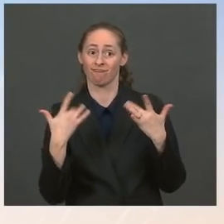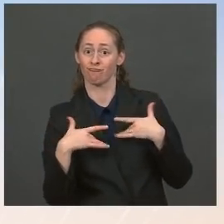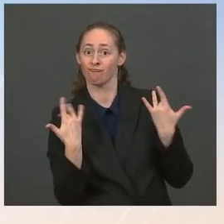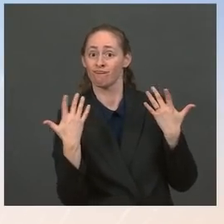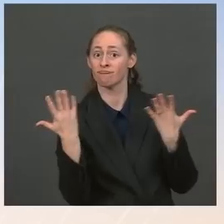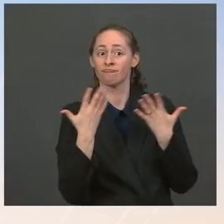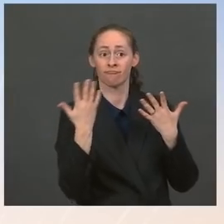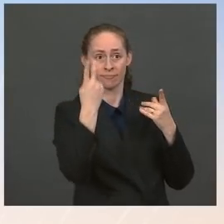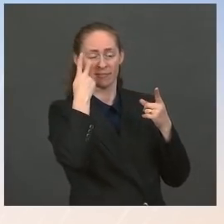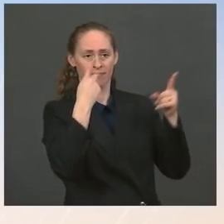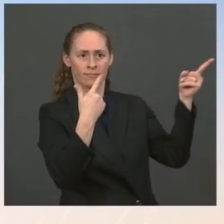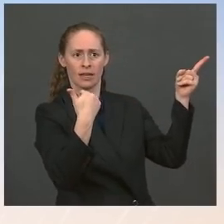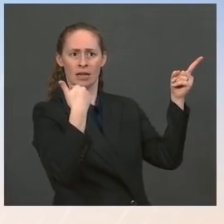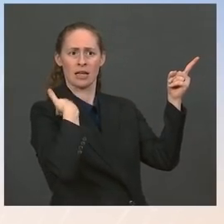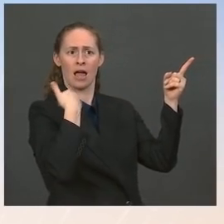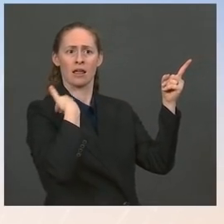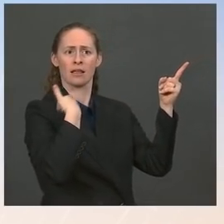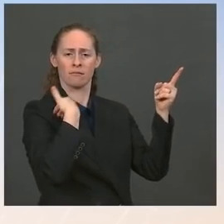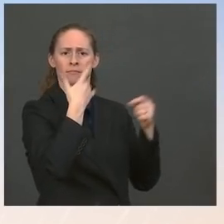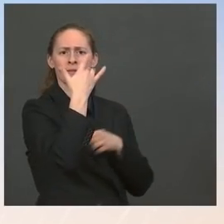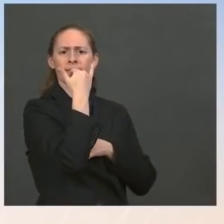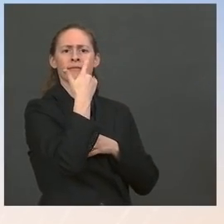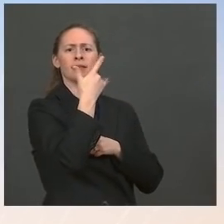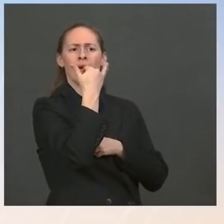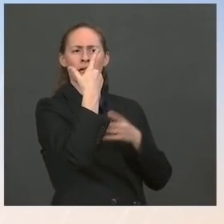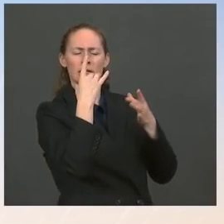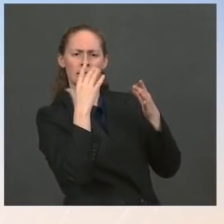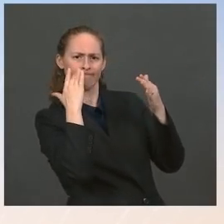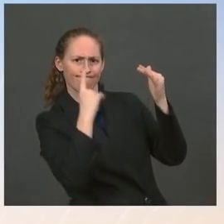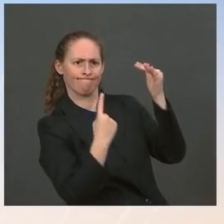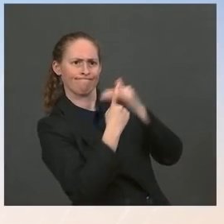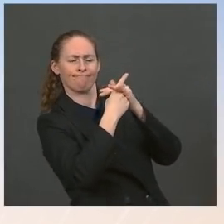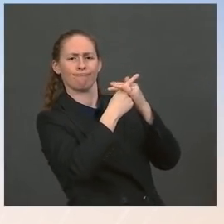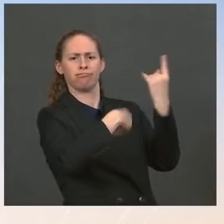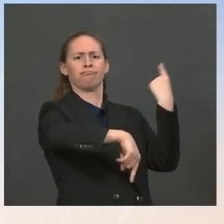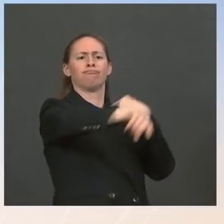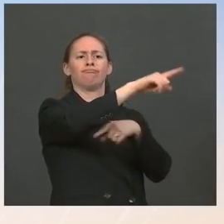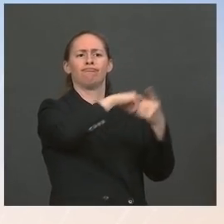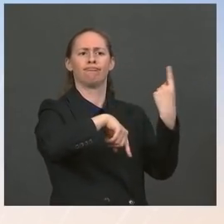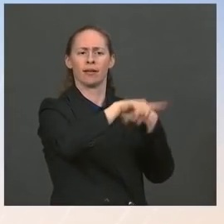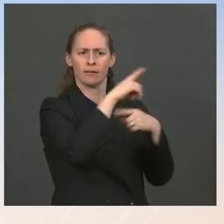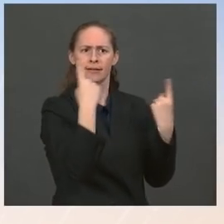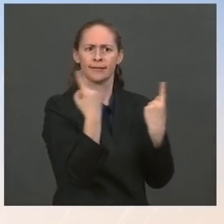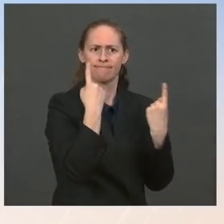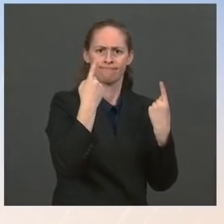dispute resolution provisions of the 1977 Transit Pipelines treaty.